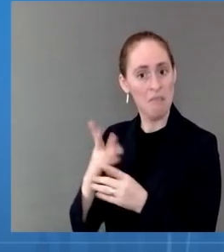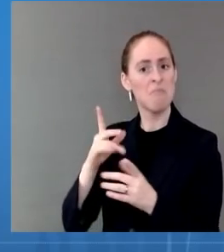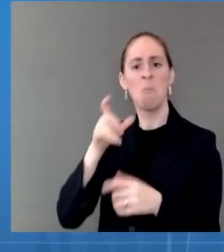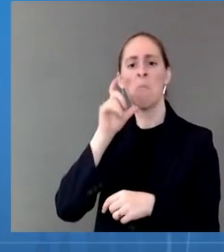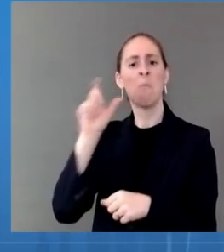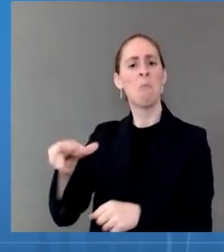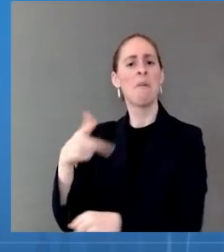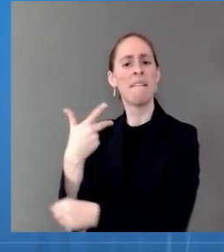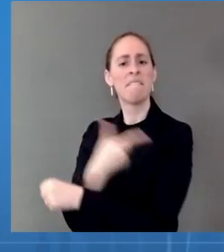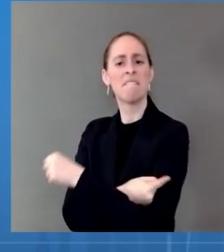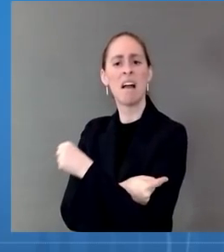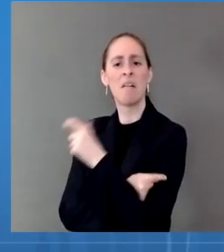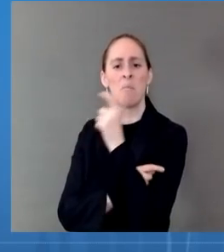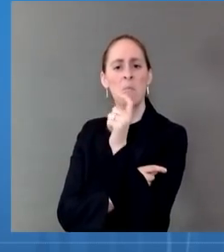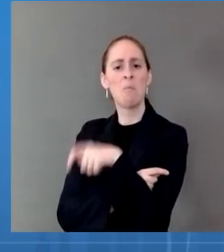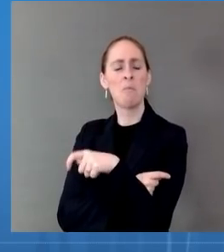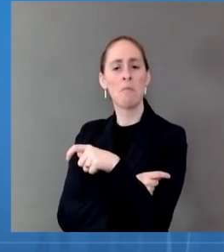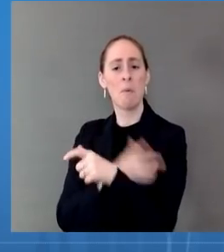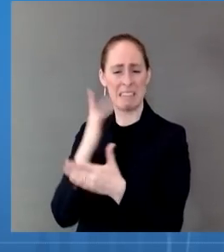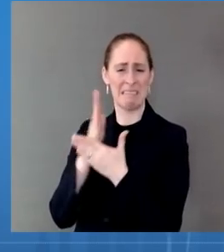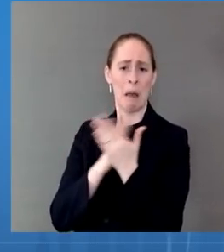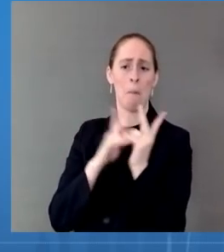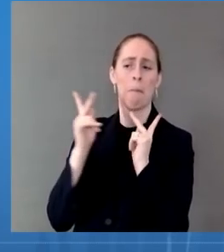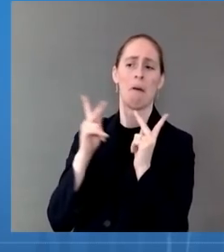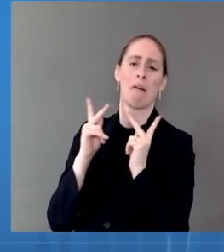And then a separate question for Dr. Walensky.